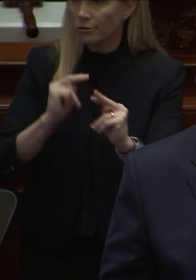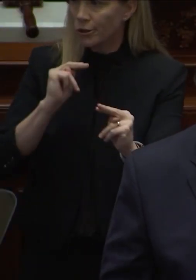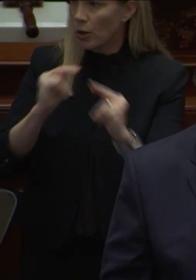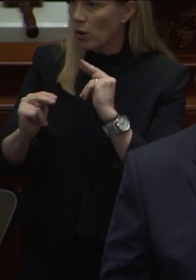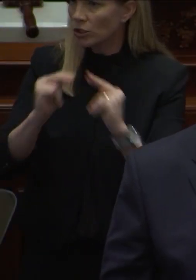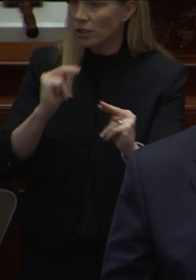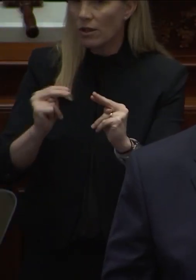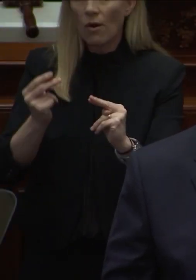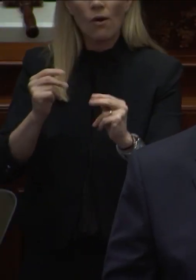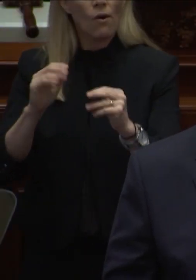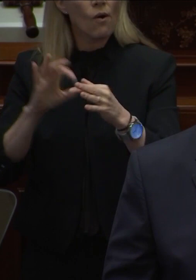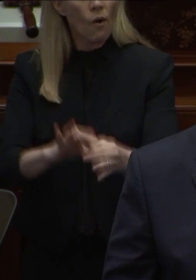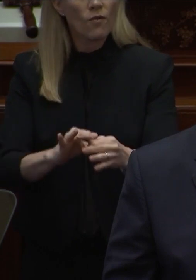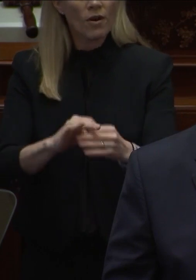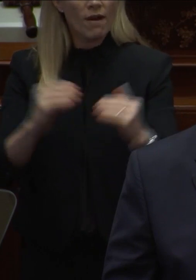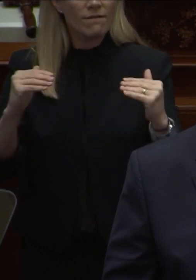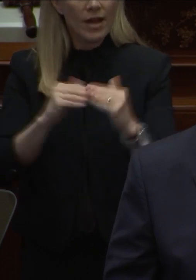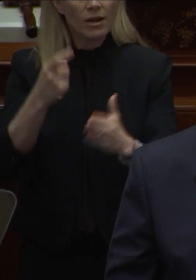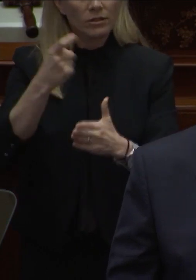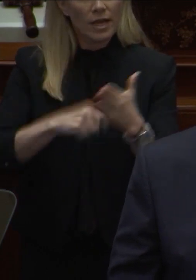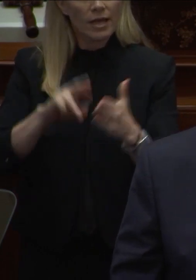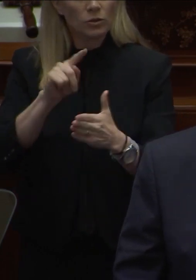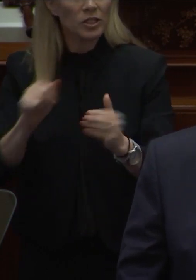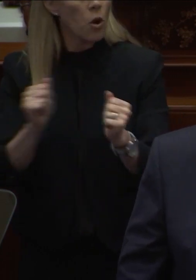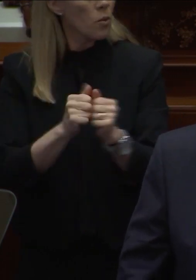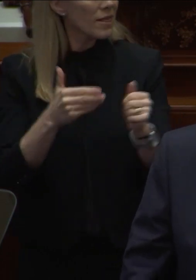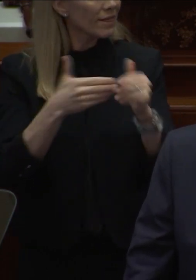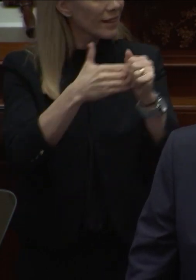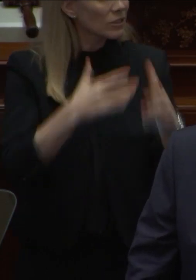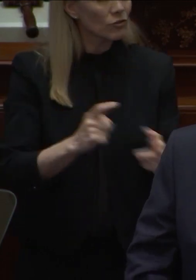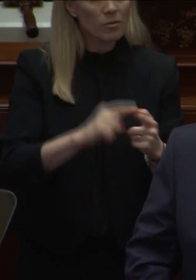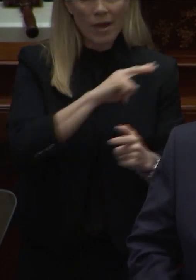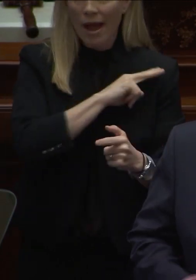MY OFFICE INTENDS TO IMMEDIATELY BEGIN NEGOTIATIONS OVER FAIR TAX